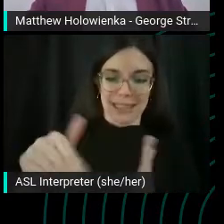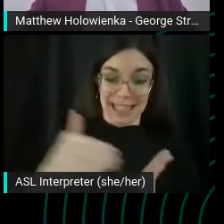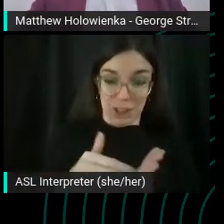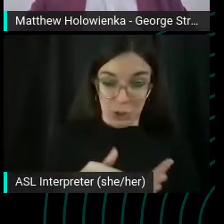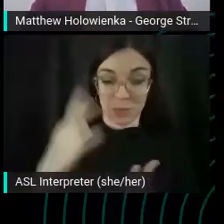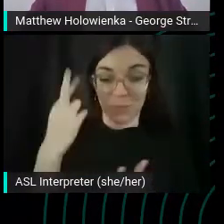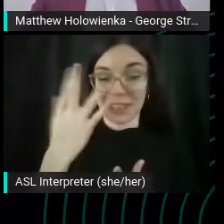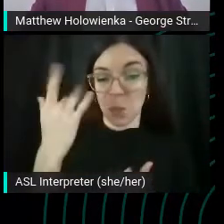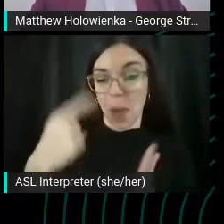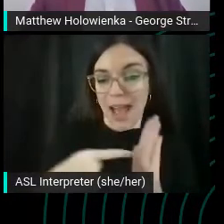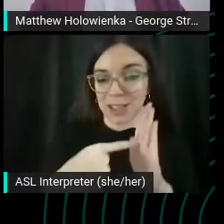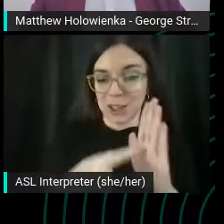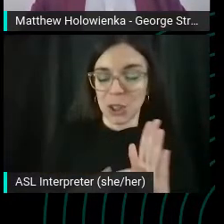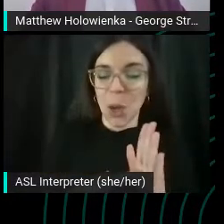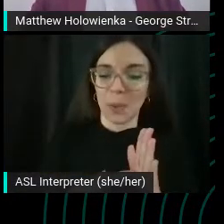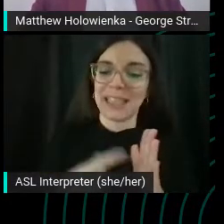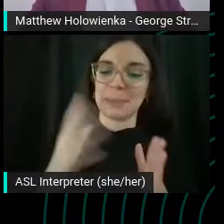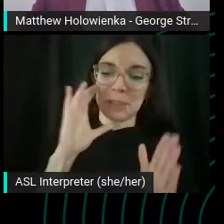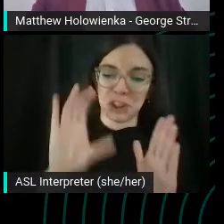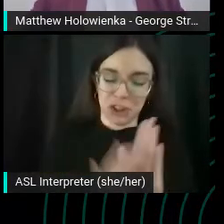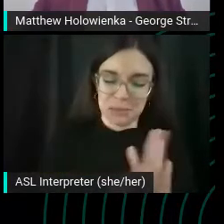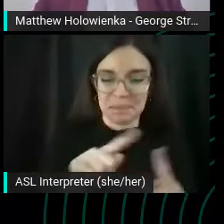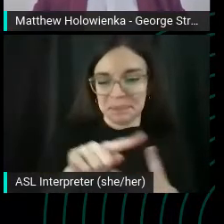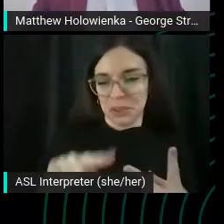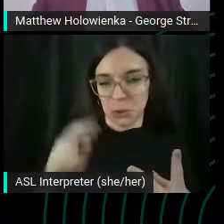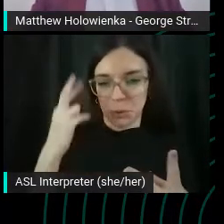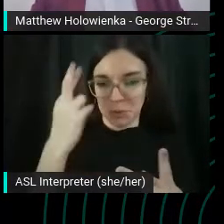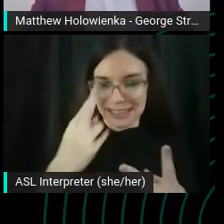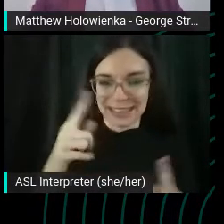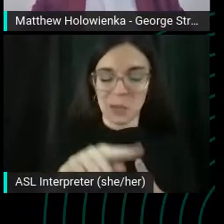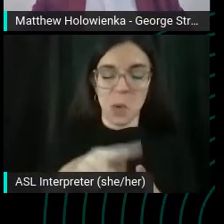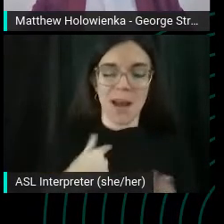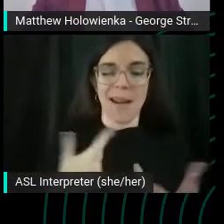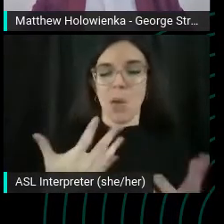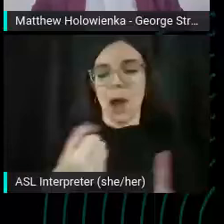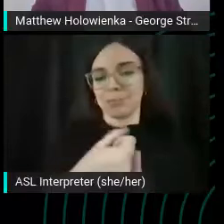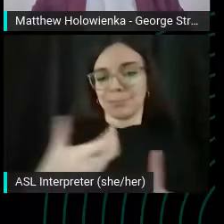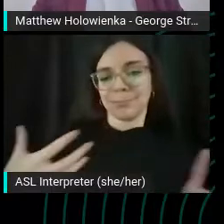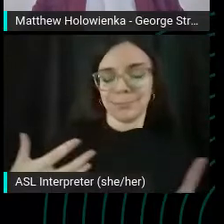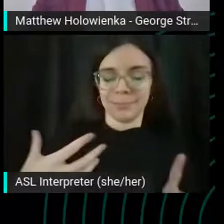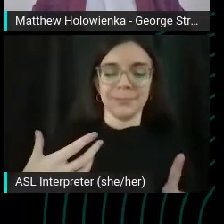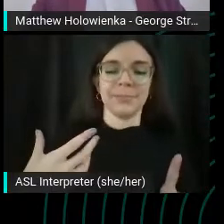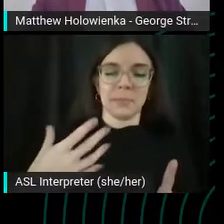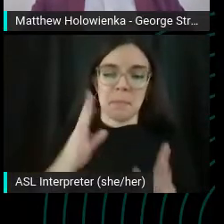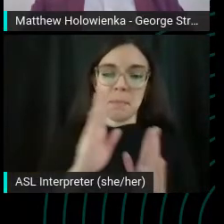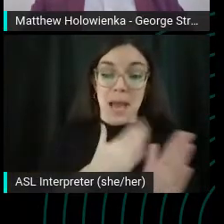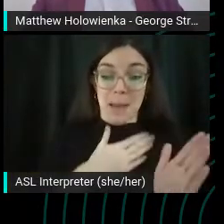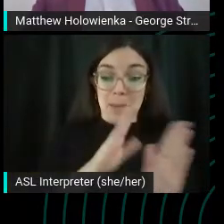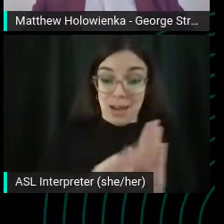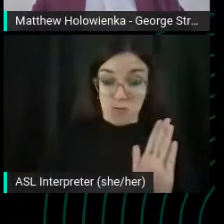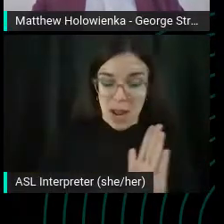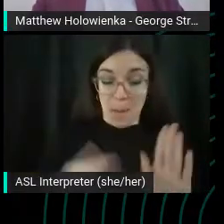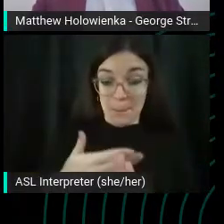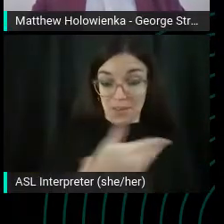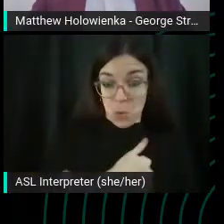On one hand, I wanted to tell you a little about me. So before I came to theatre, my background was actually in animal rescue, so I loved getting to visit the farm animals.